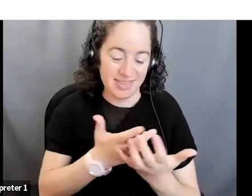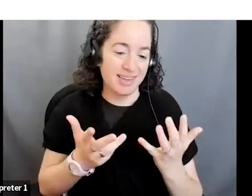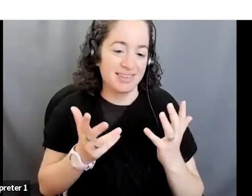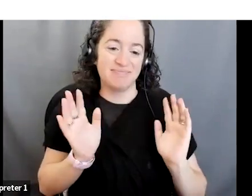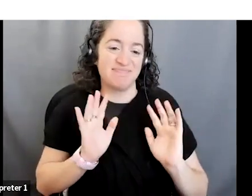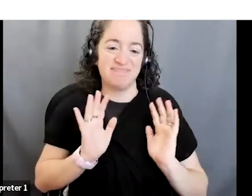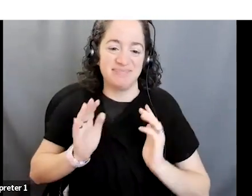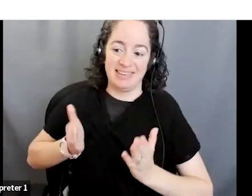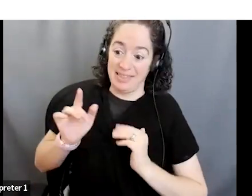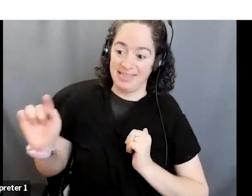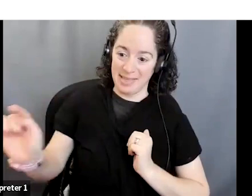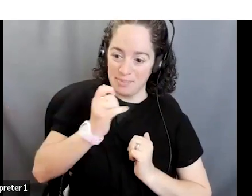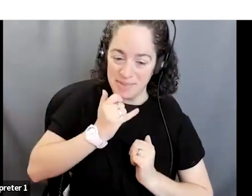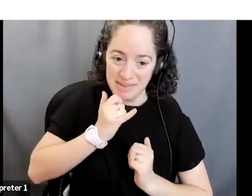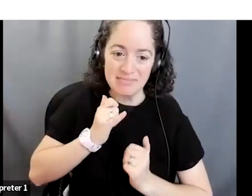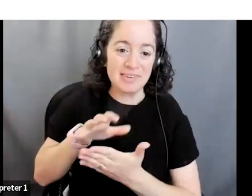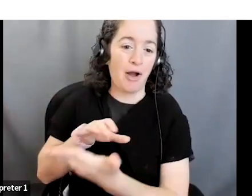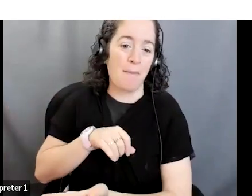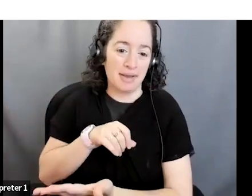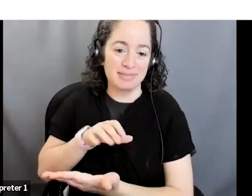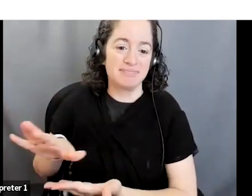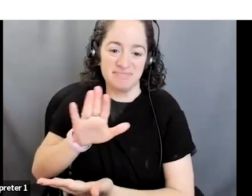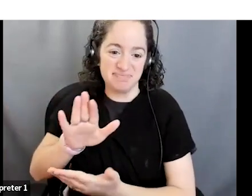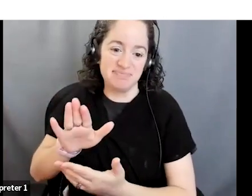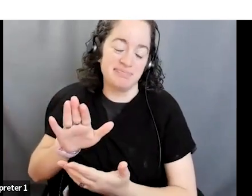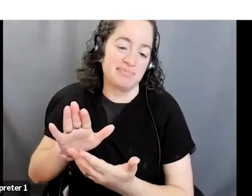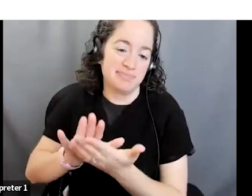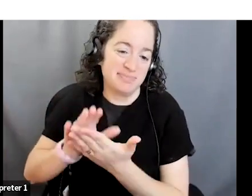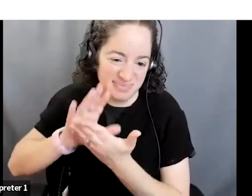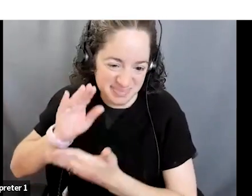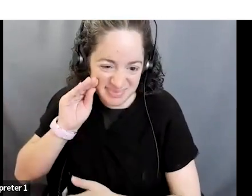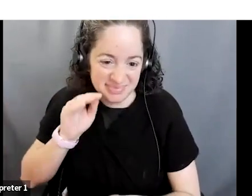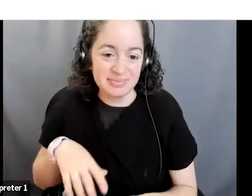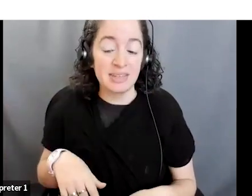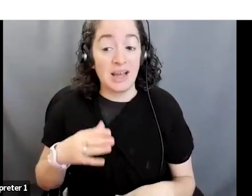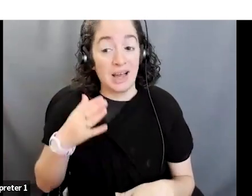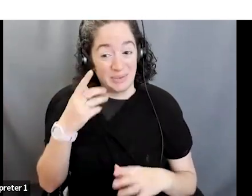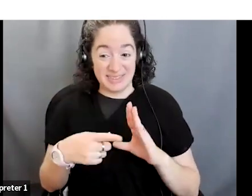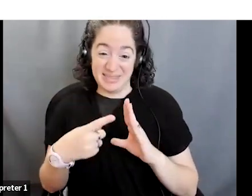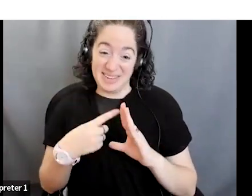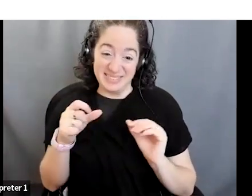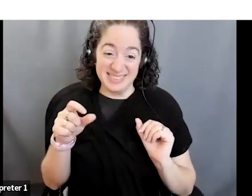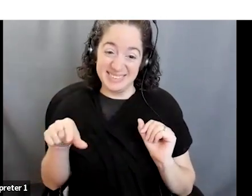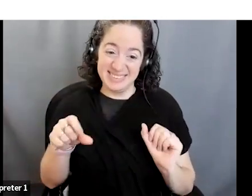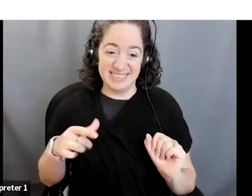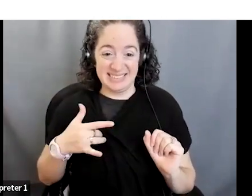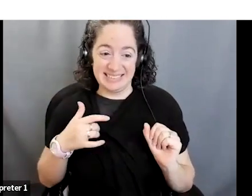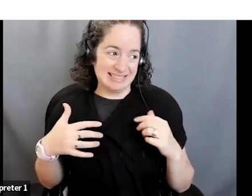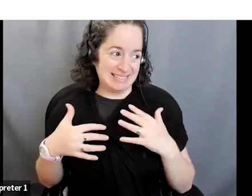I know it can be very scary to get up here and be on display publicly. I am not trying to shame you.